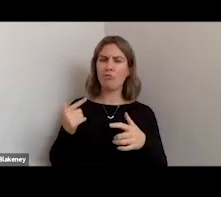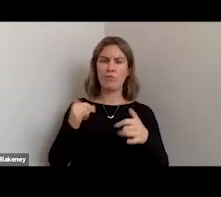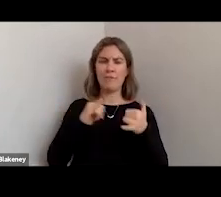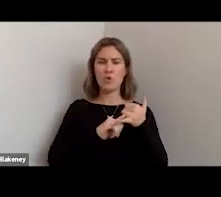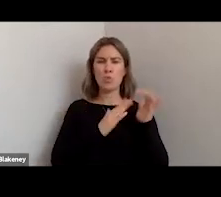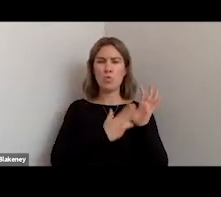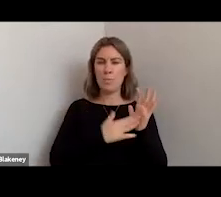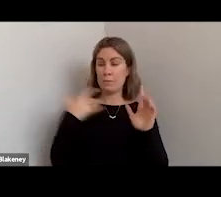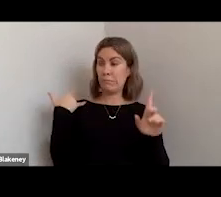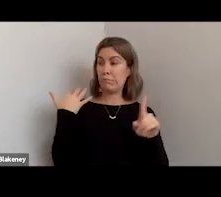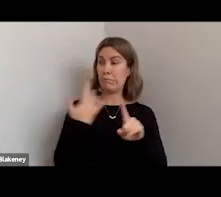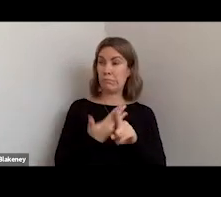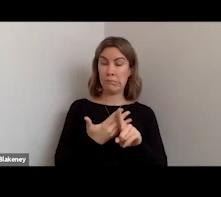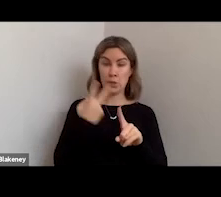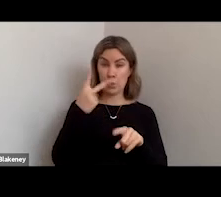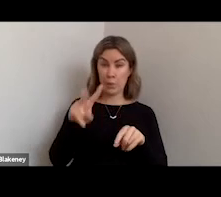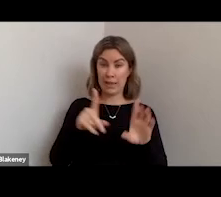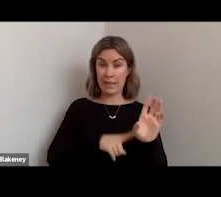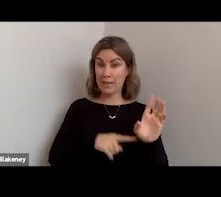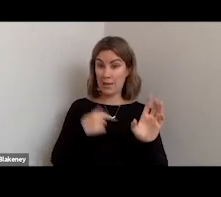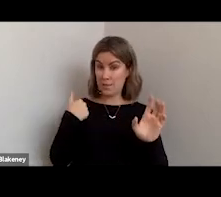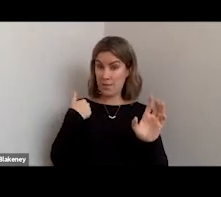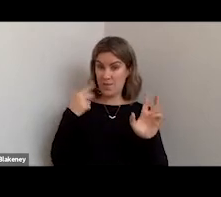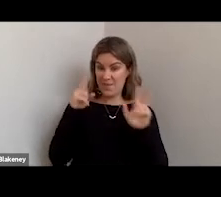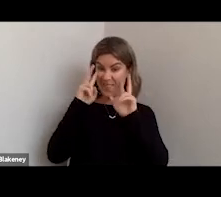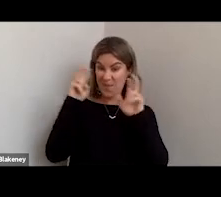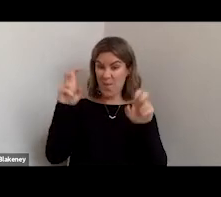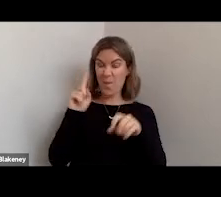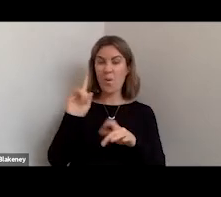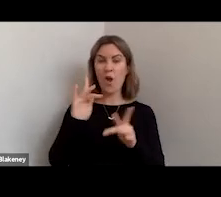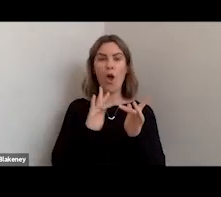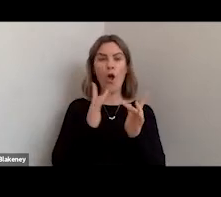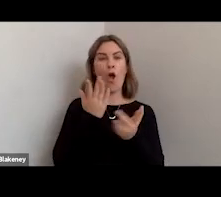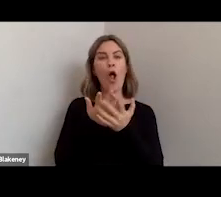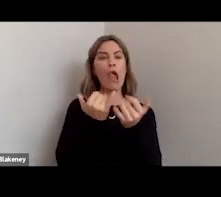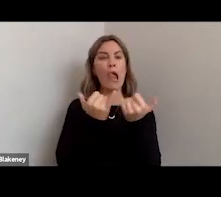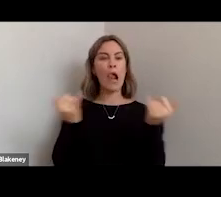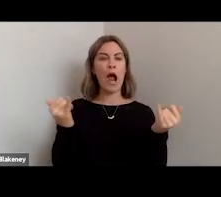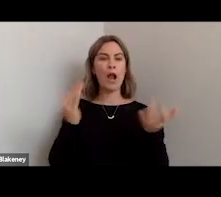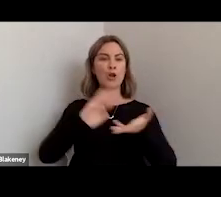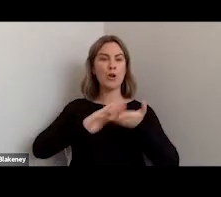fact, I started back in the days when it was qualified online community management and I used to run Sony's online communities for